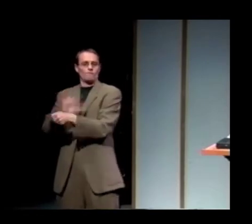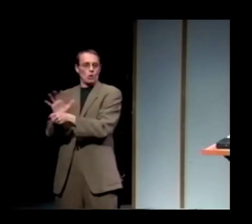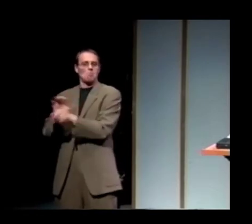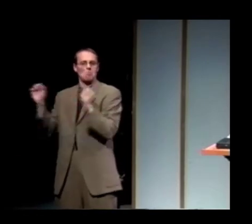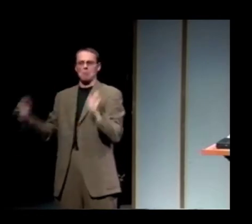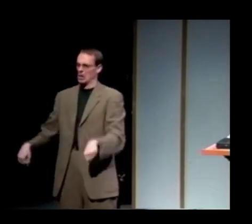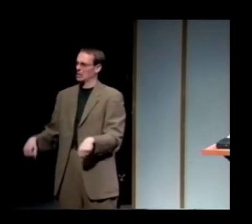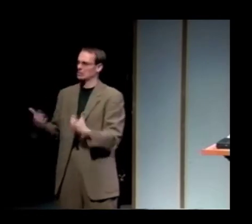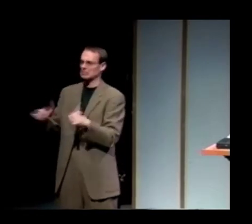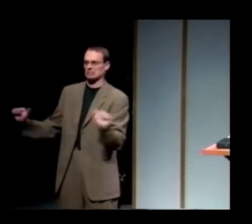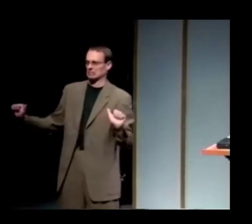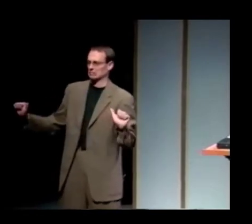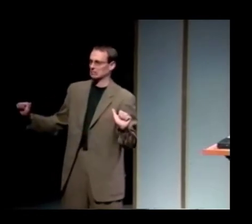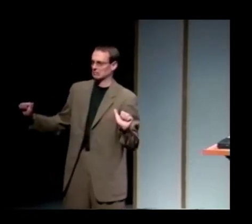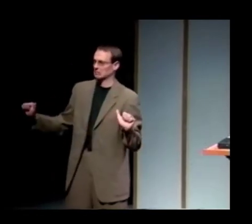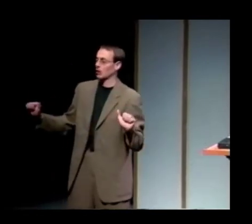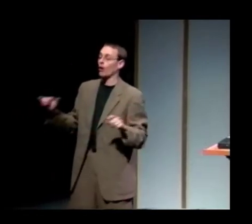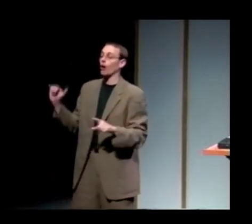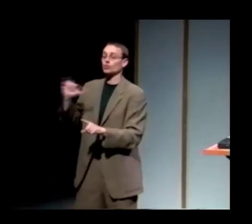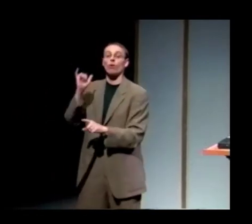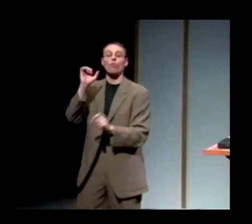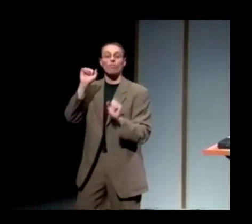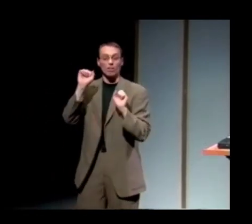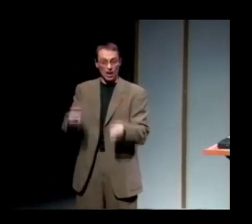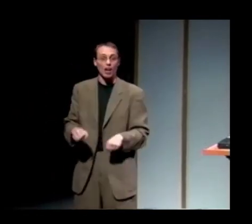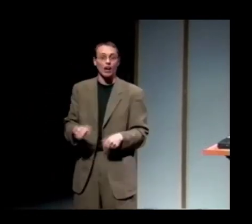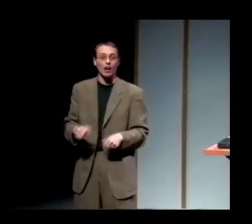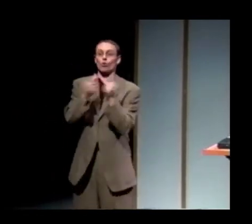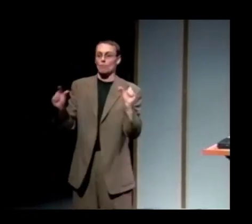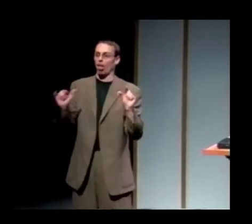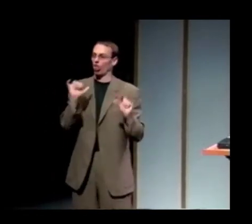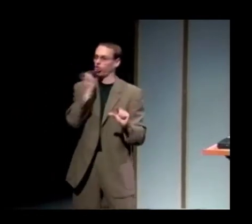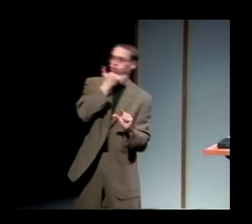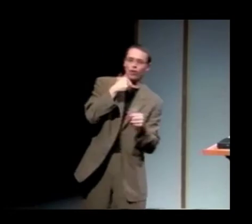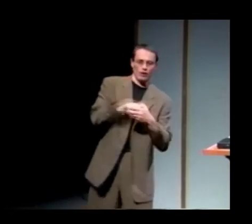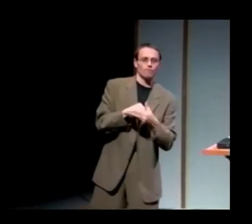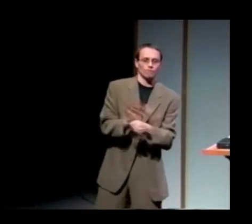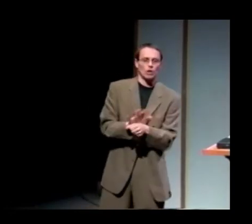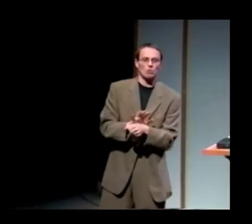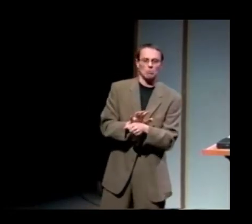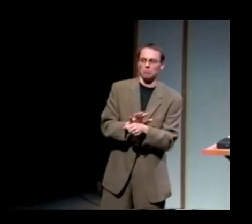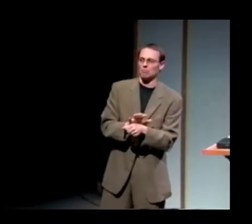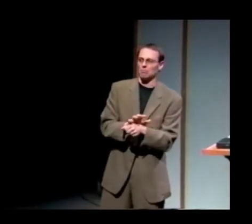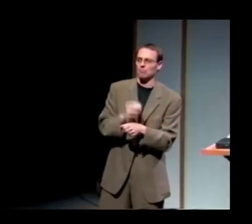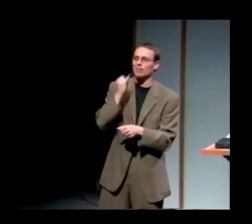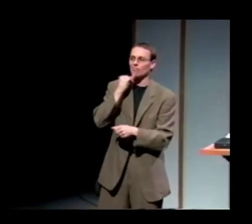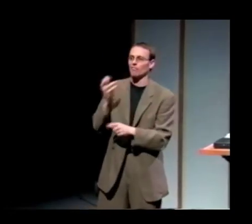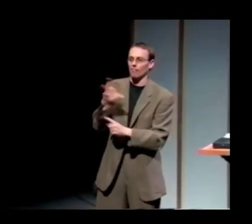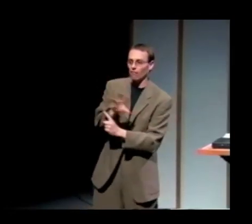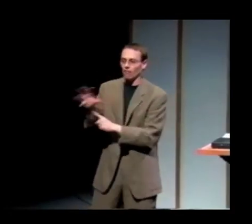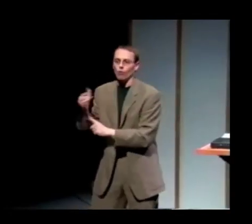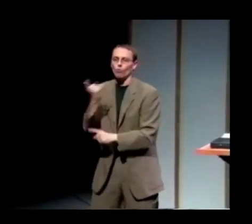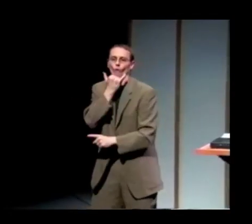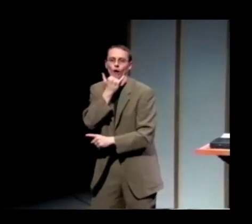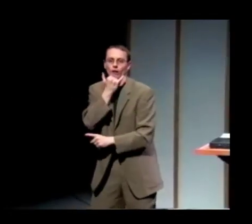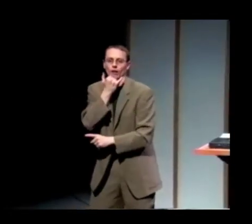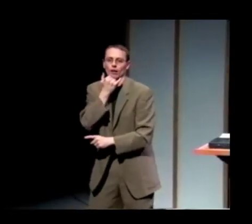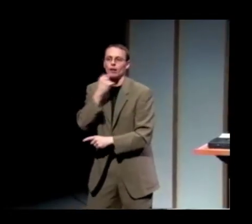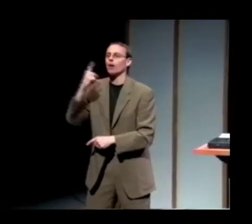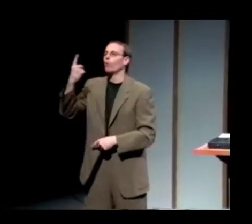THAT YOU CAN TELL THROUGH FILM, OK? ALSO, YOU CAN MAKE GRAMMATICAL ERRORS IN FILM.